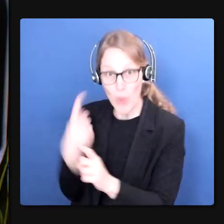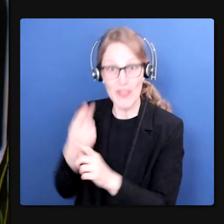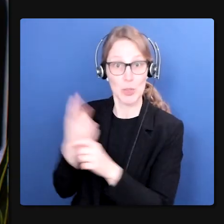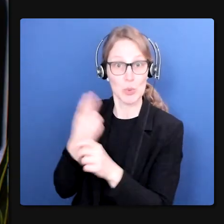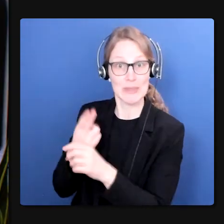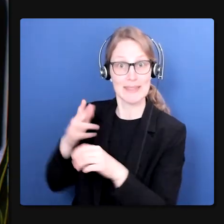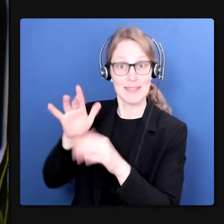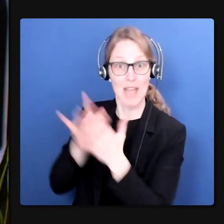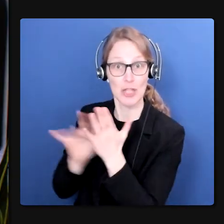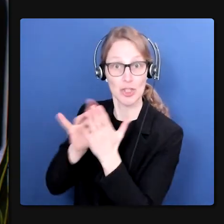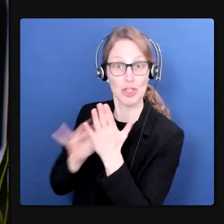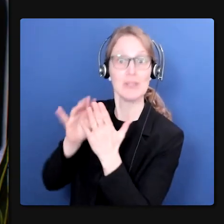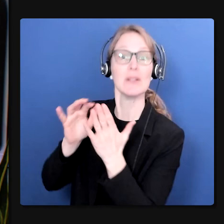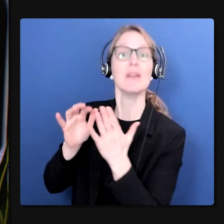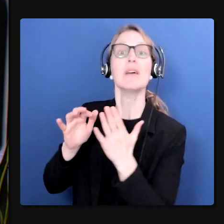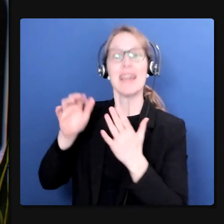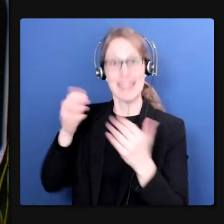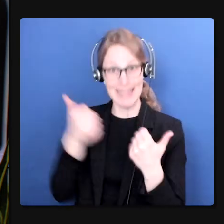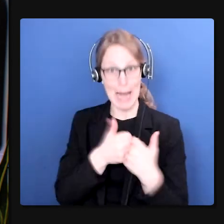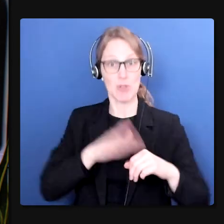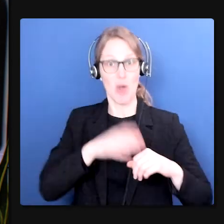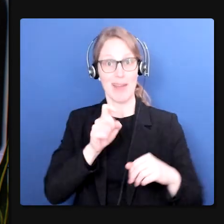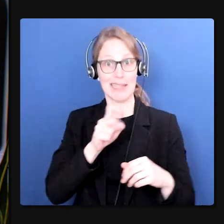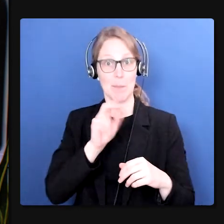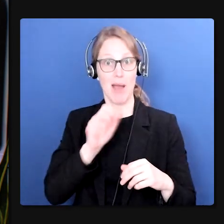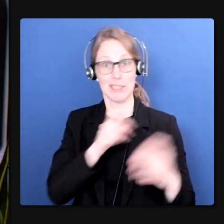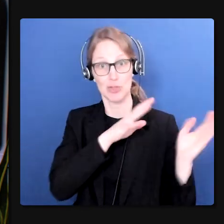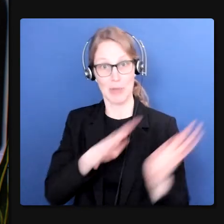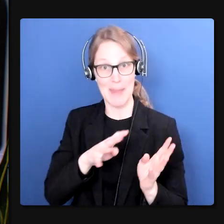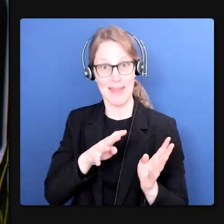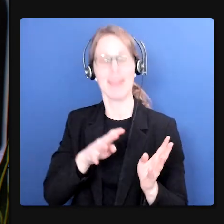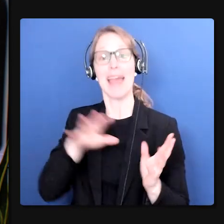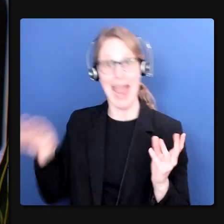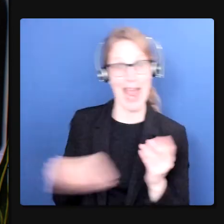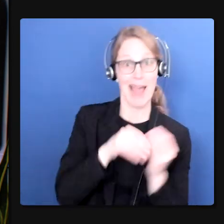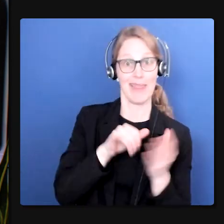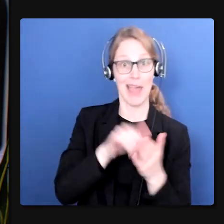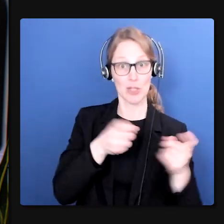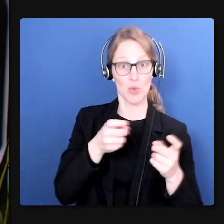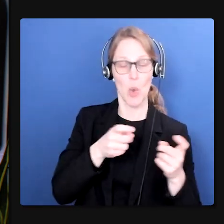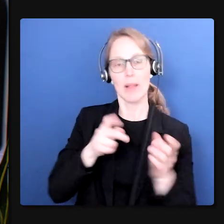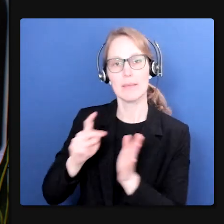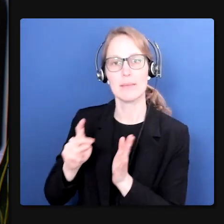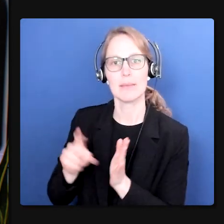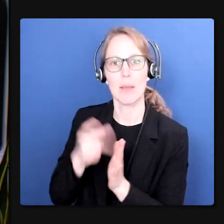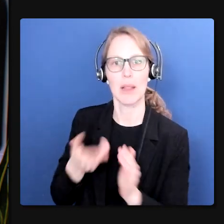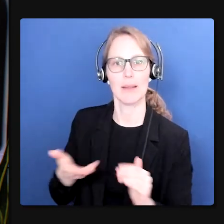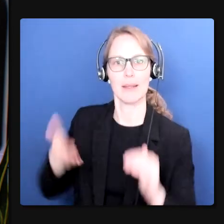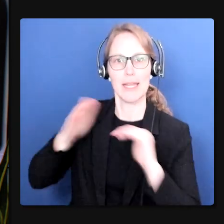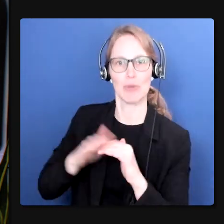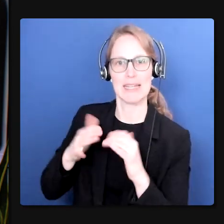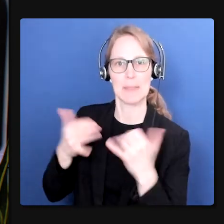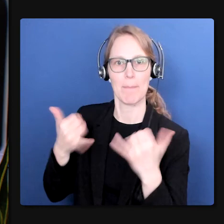We also find that games on Xbox game streaming, which add these touch controls see a 2x increase in gameplay time.